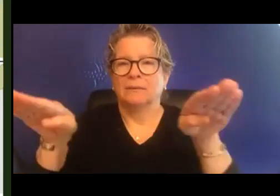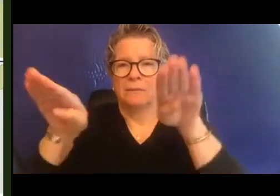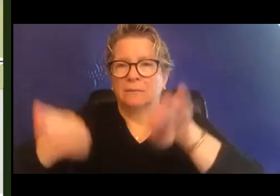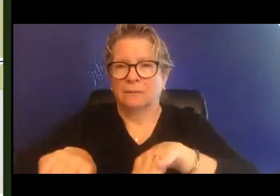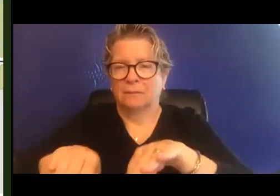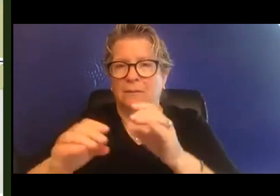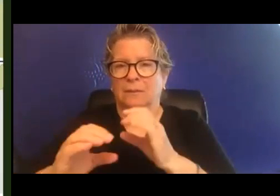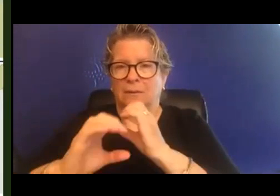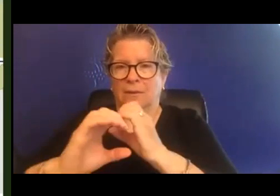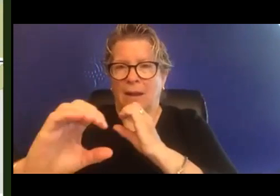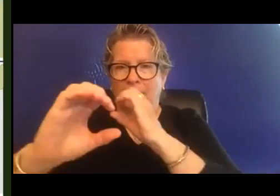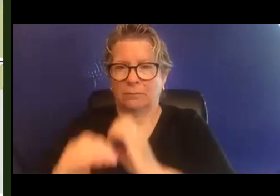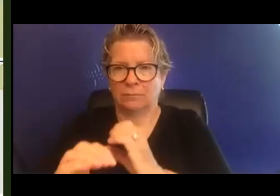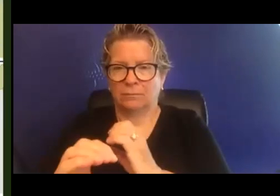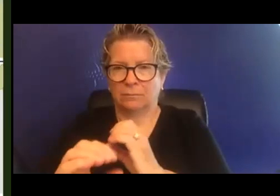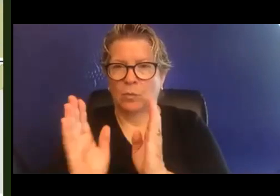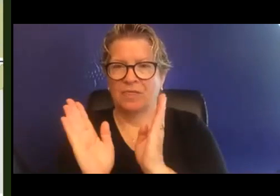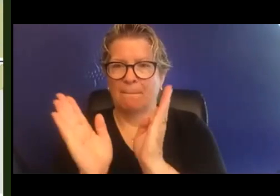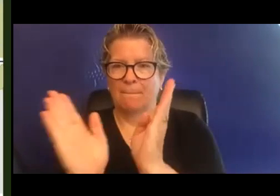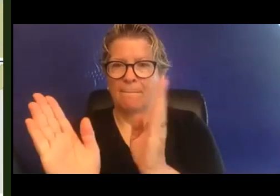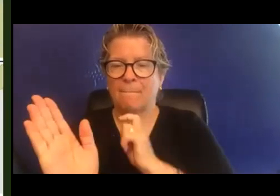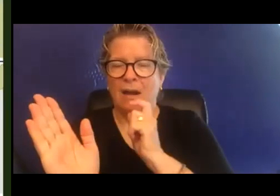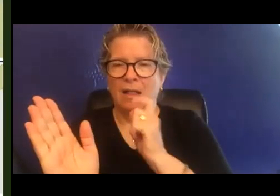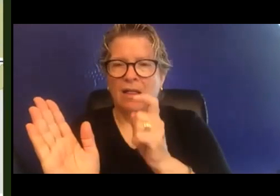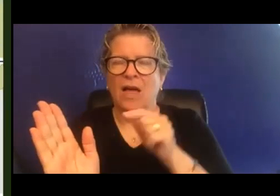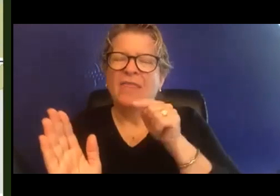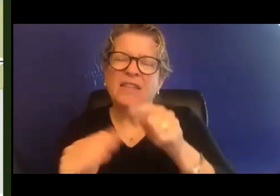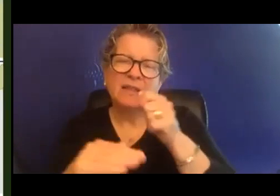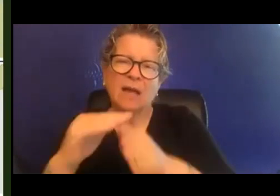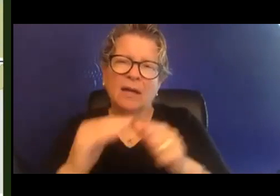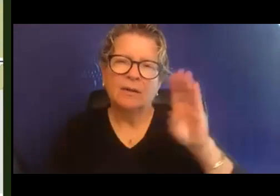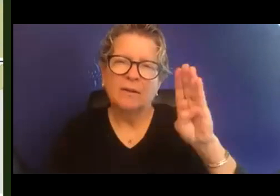This one is much more on the -- probably under the bikeway, so